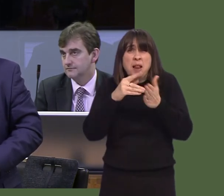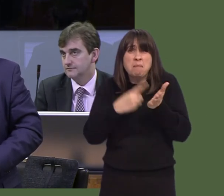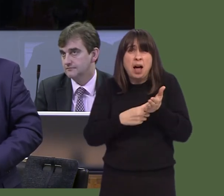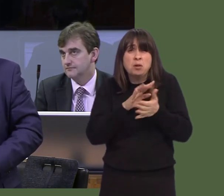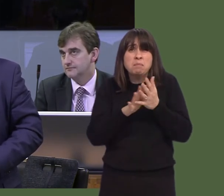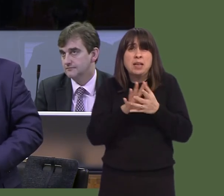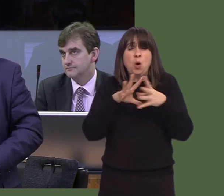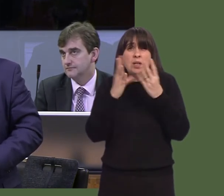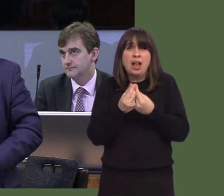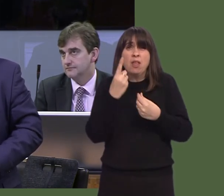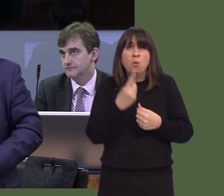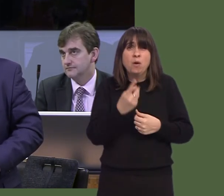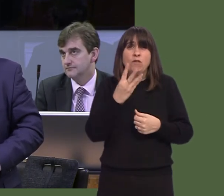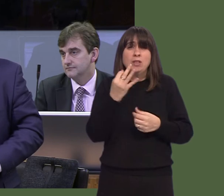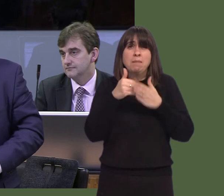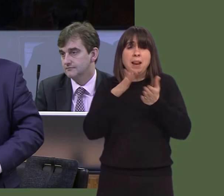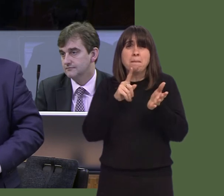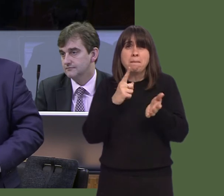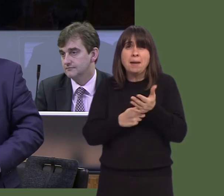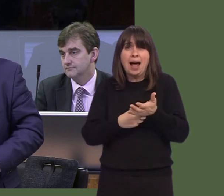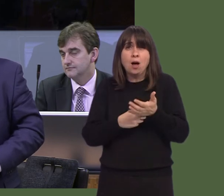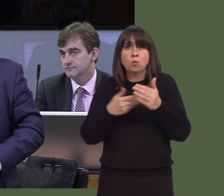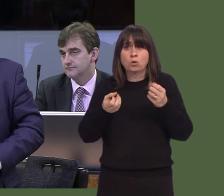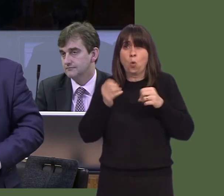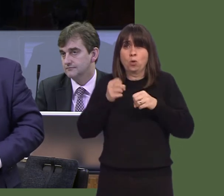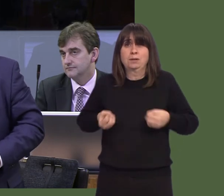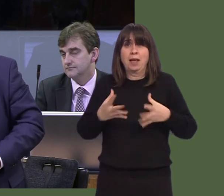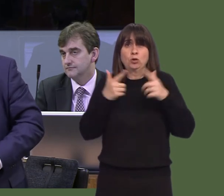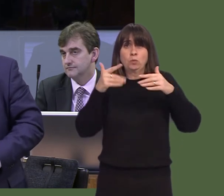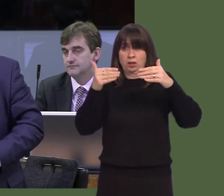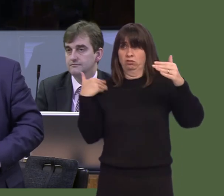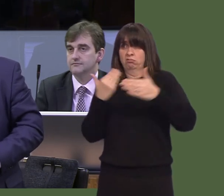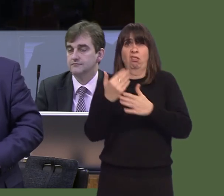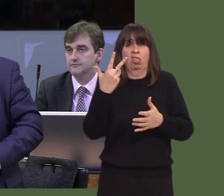Figures this week show a concerning range of incidents that have taken place in HMP